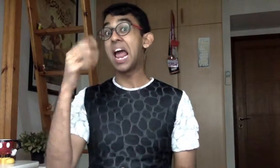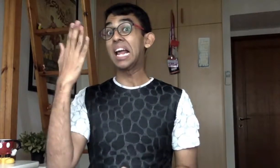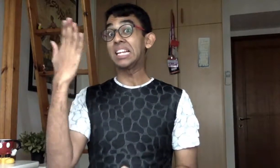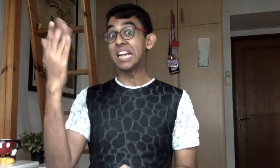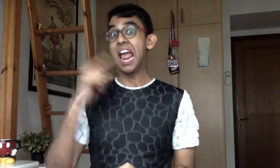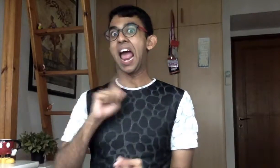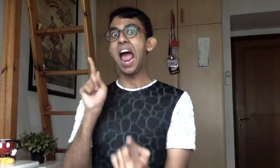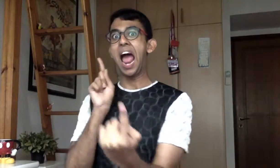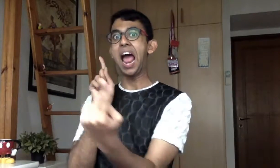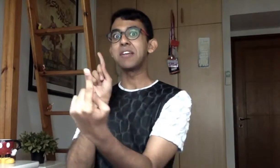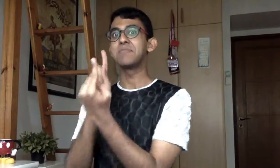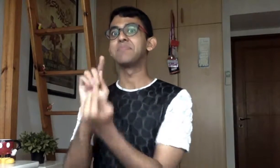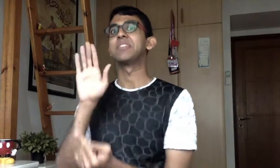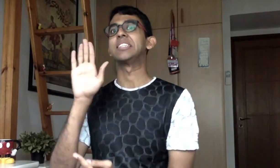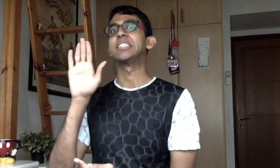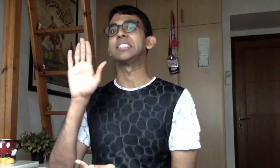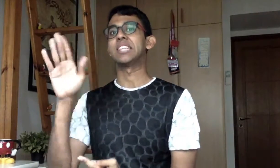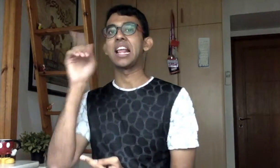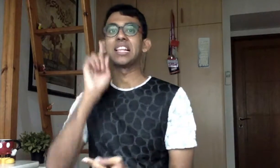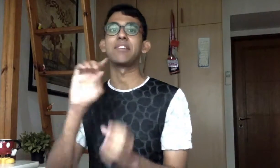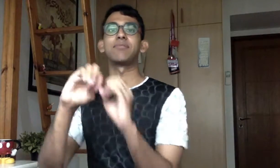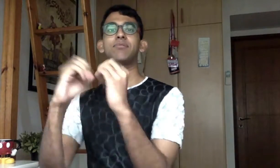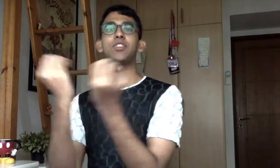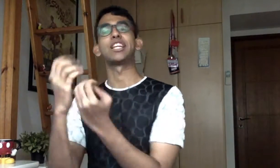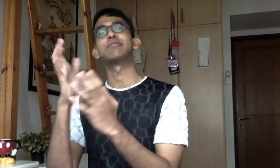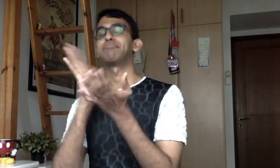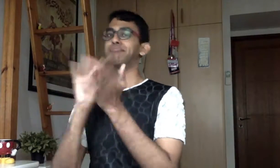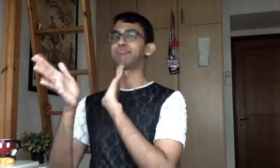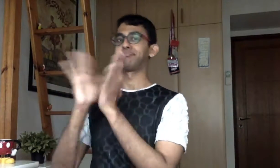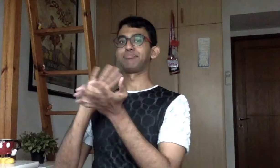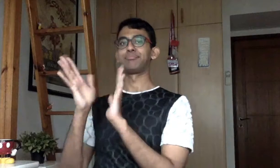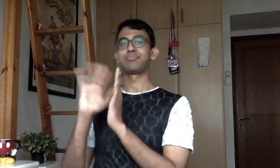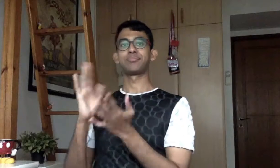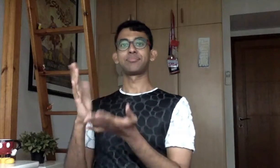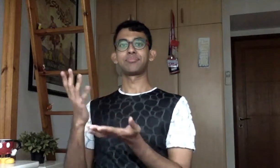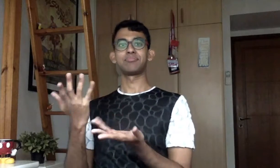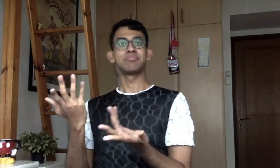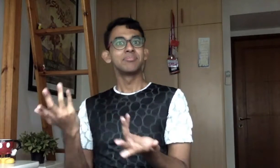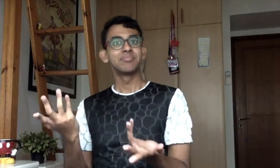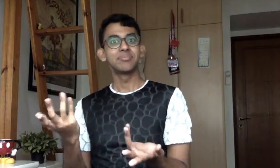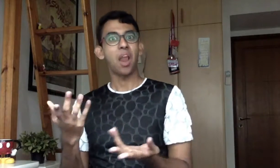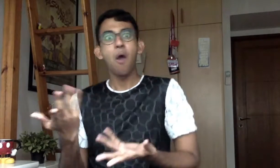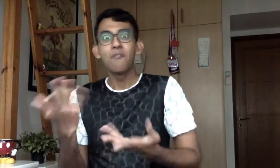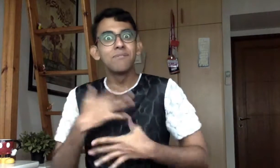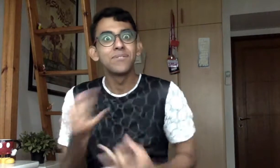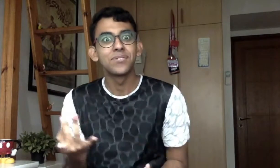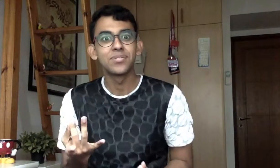I networked with Deaf organisations there. It's so interesting!